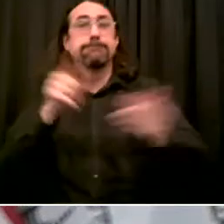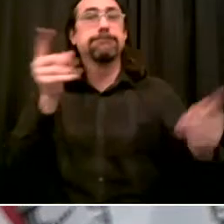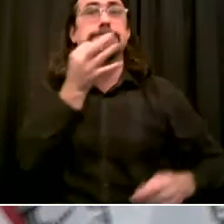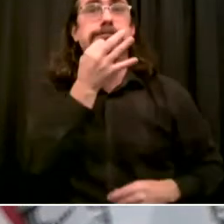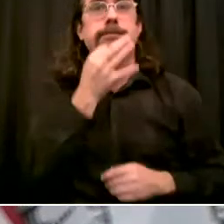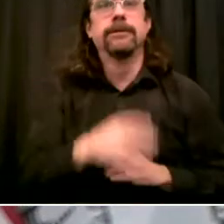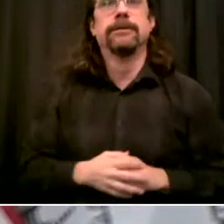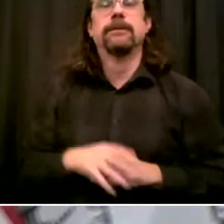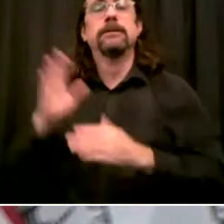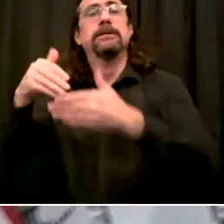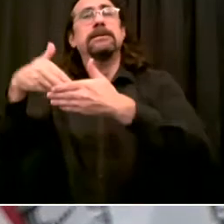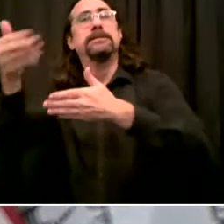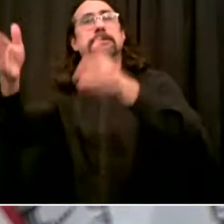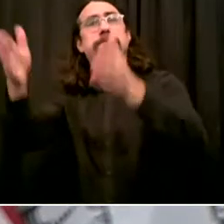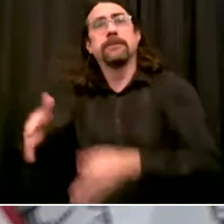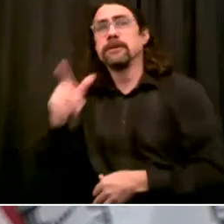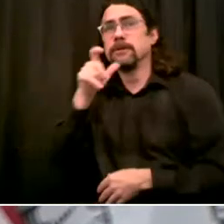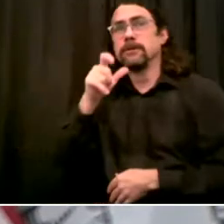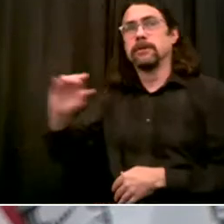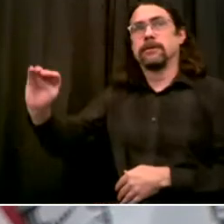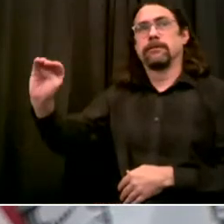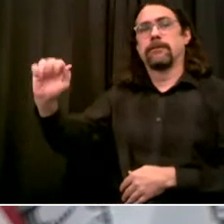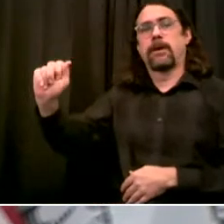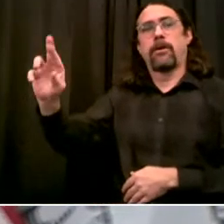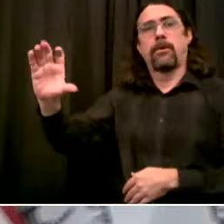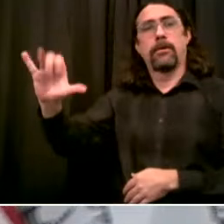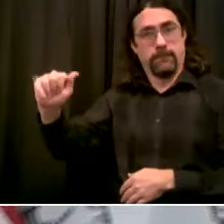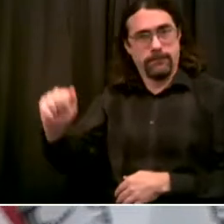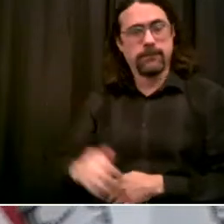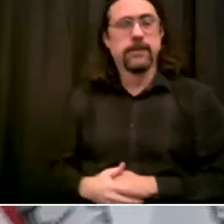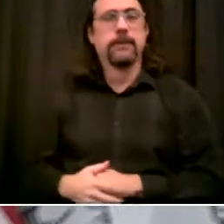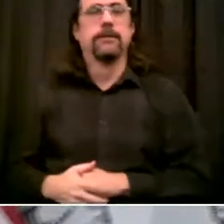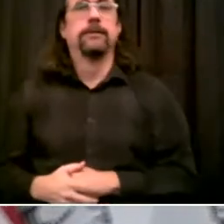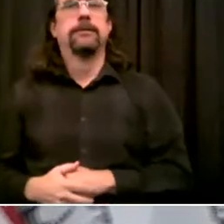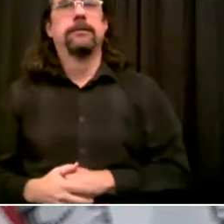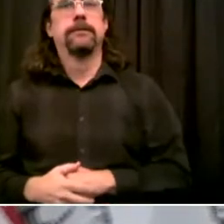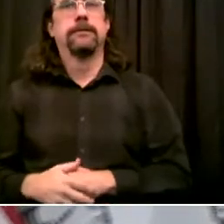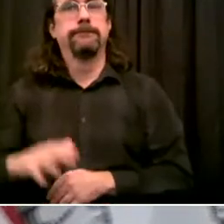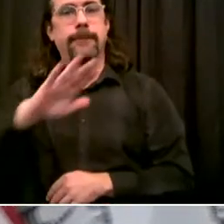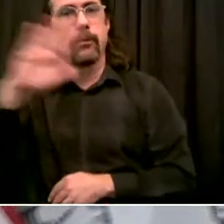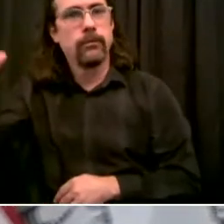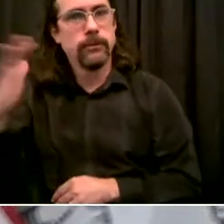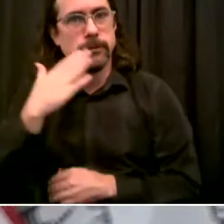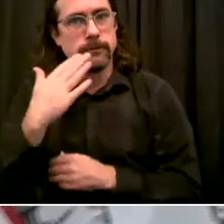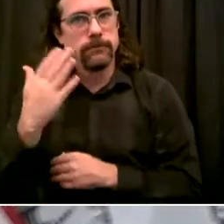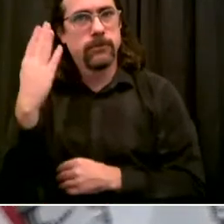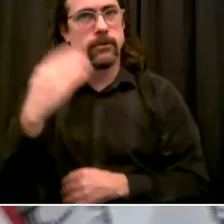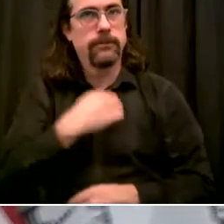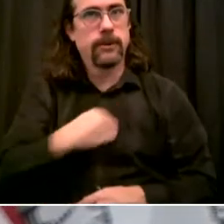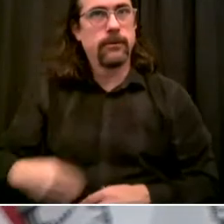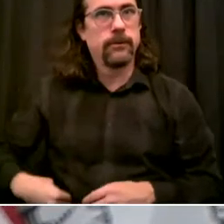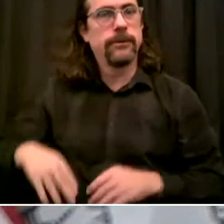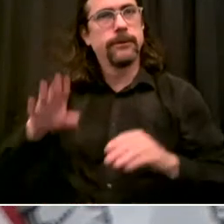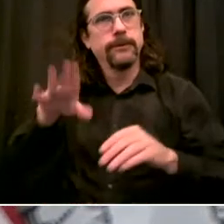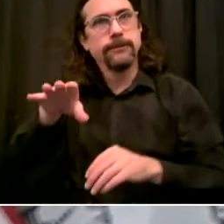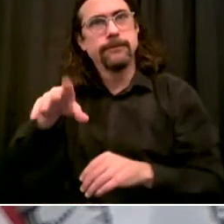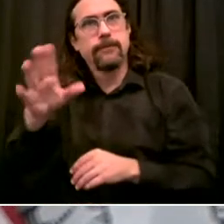Reporter: MR. MAYOR, THANK YOU FOR TAKING THE QUESTION. THERERWEE RE A NUMBER OF DEMONSTRATIONS LAST NIGHT IN